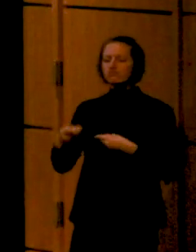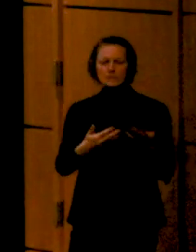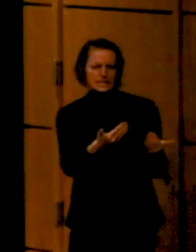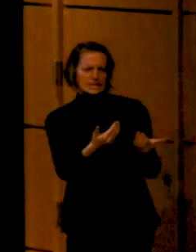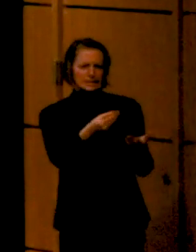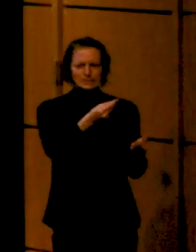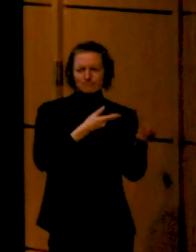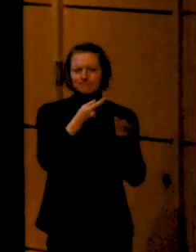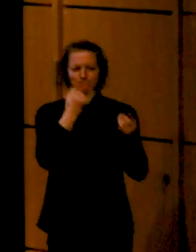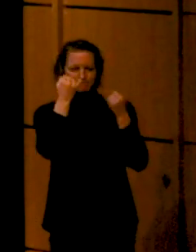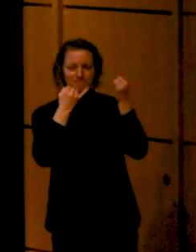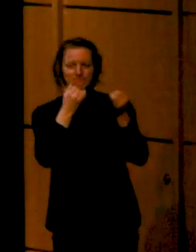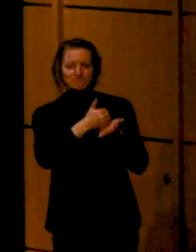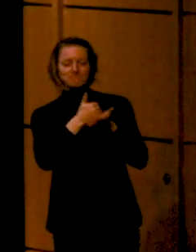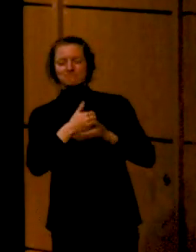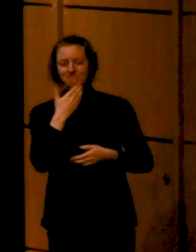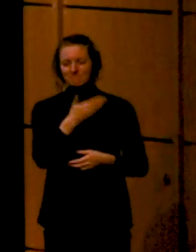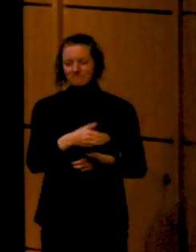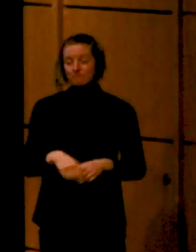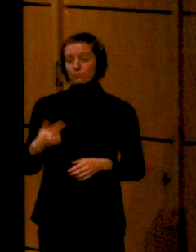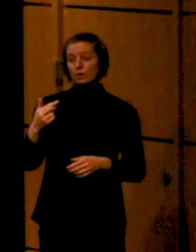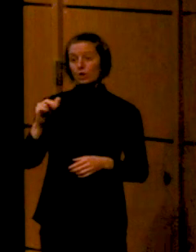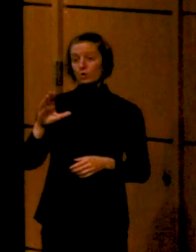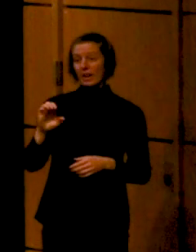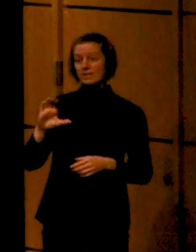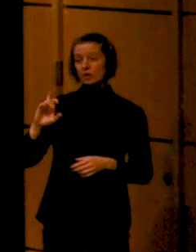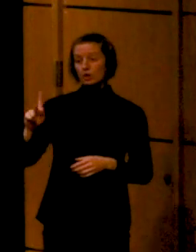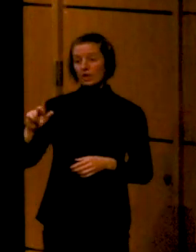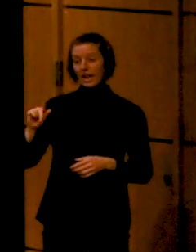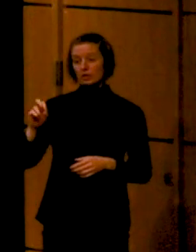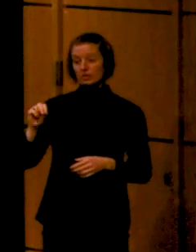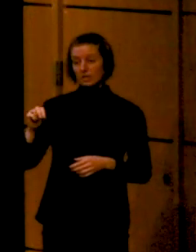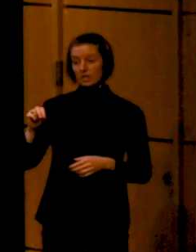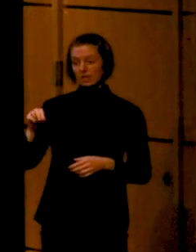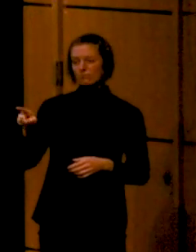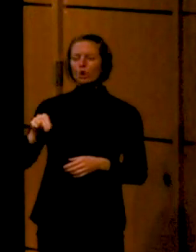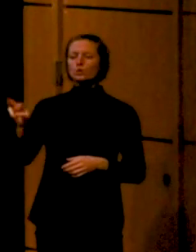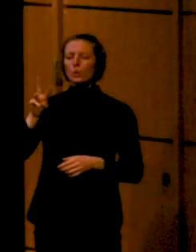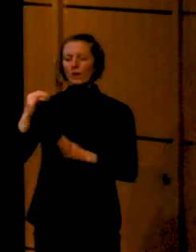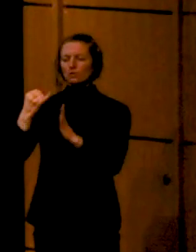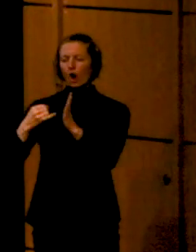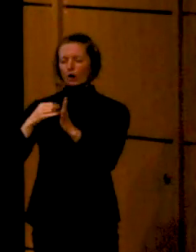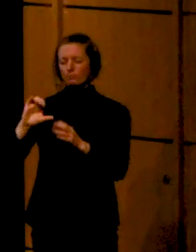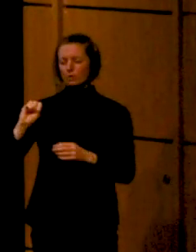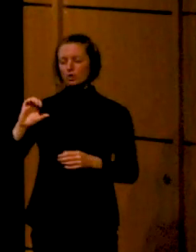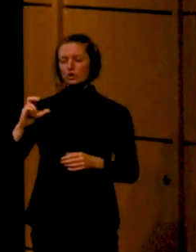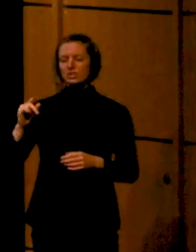And so, to Grace Kook-Anderson, the Schnitzer Curator of Northwest Art, and to her predecessor